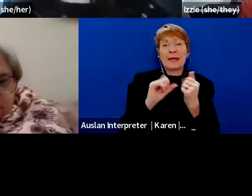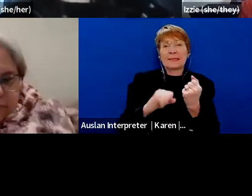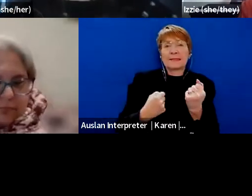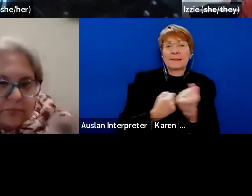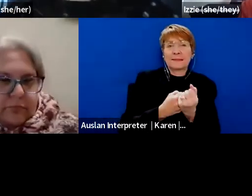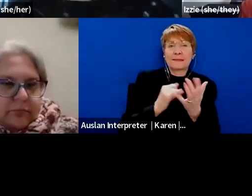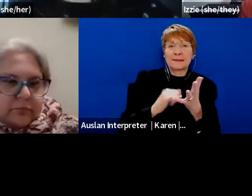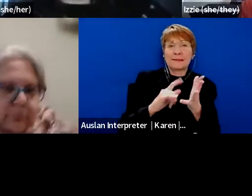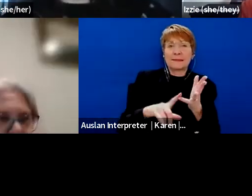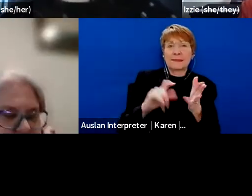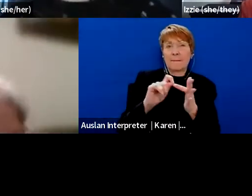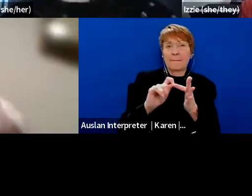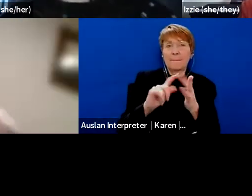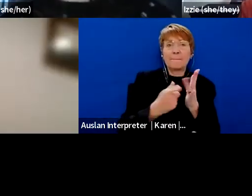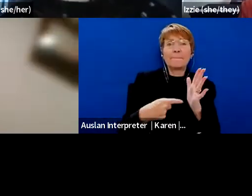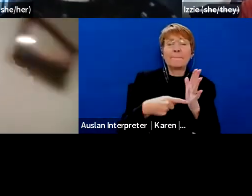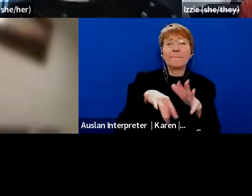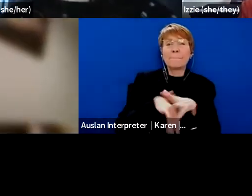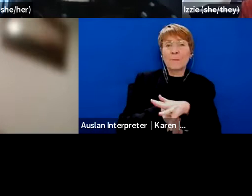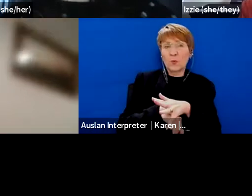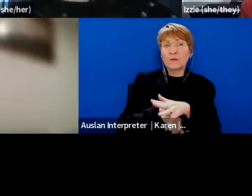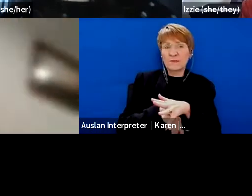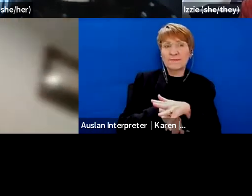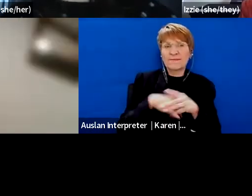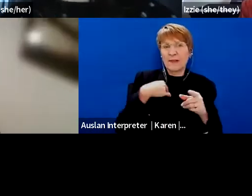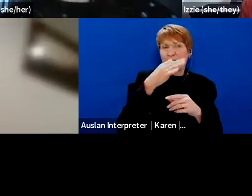So last